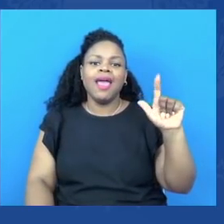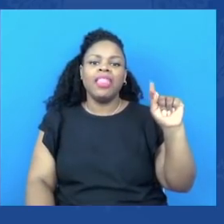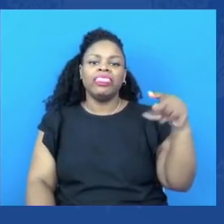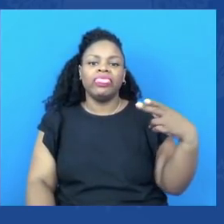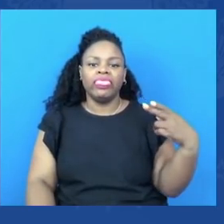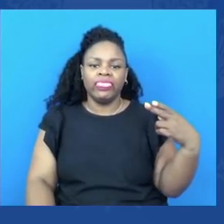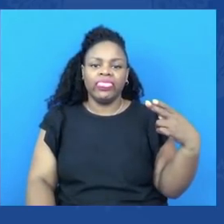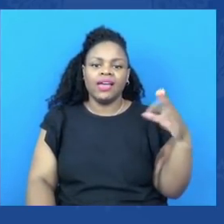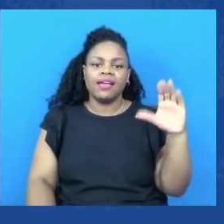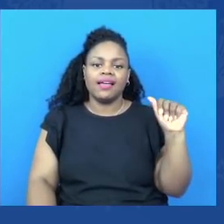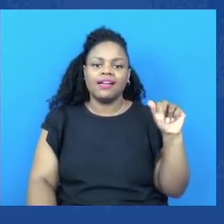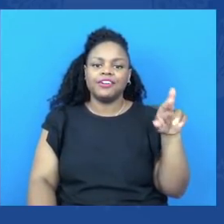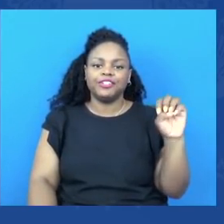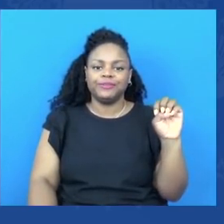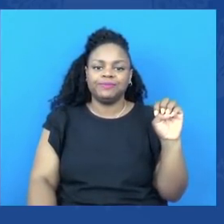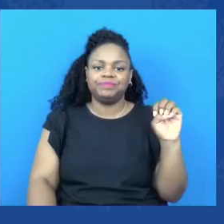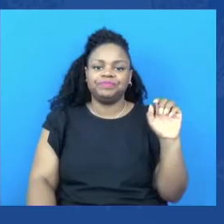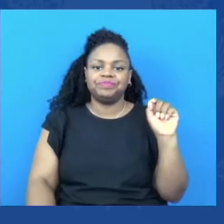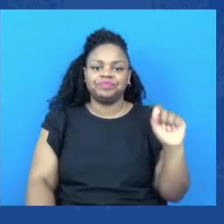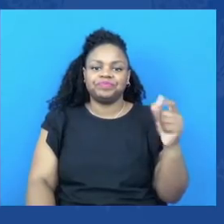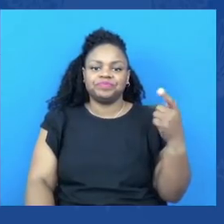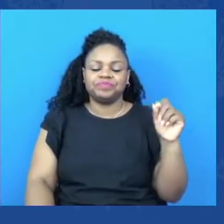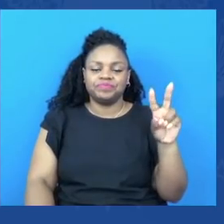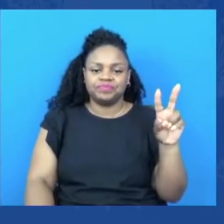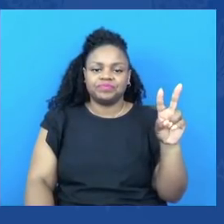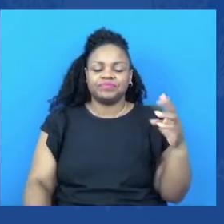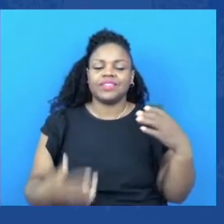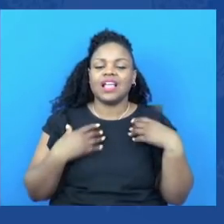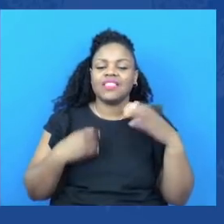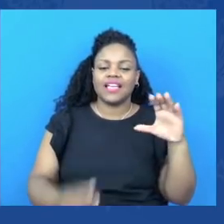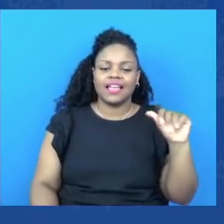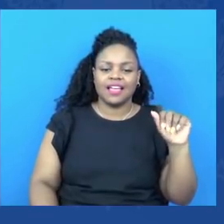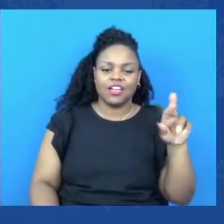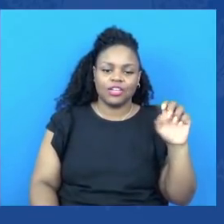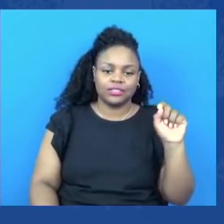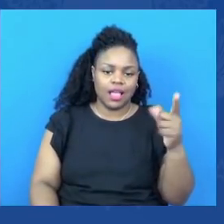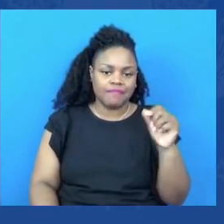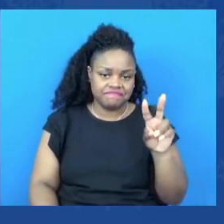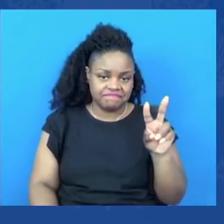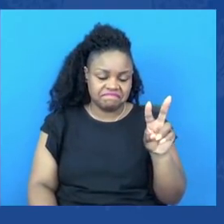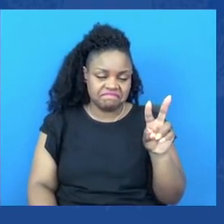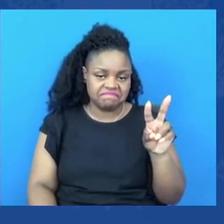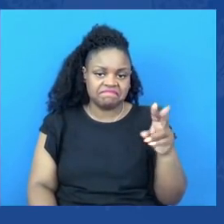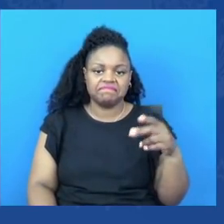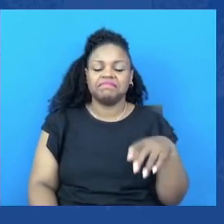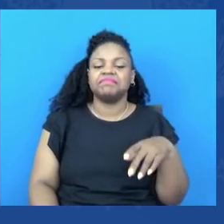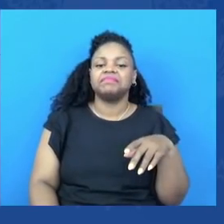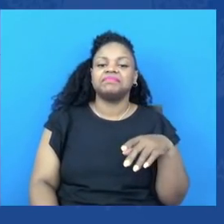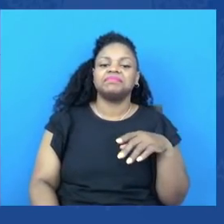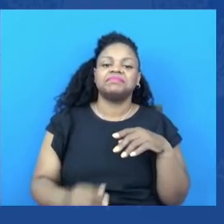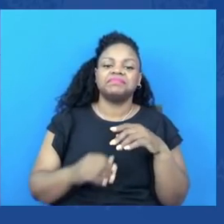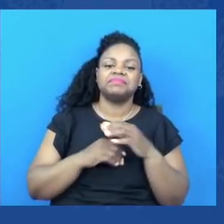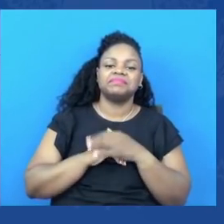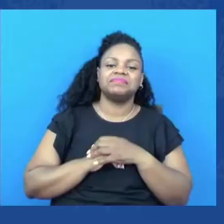about rising costs for families, I urge you to support these basic reforms that will allow drug companies